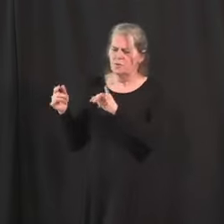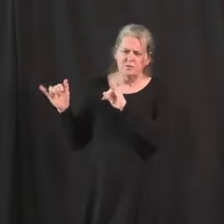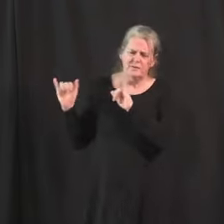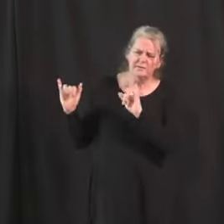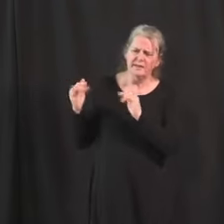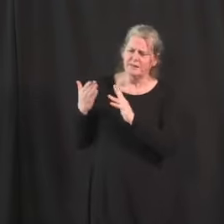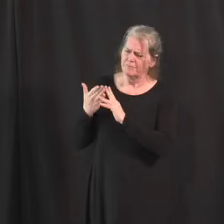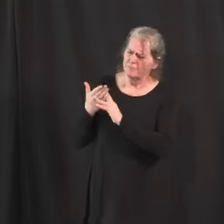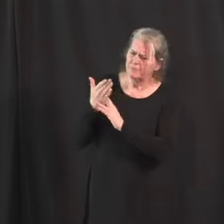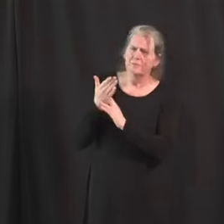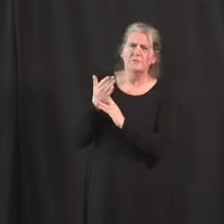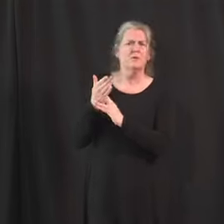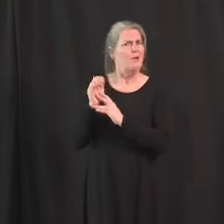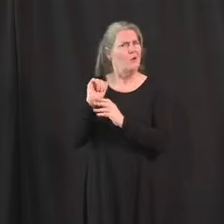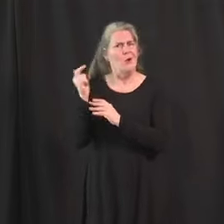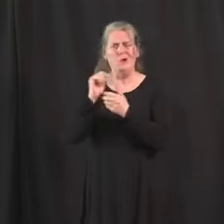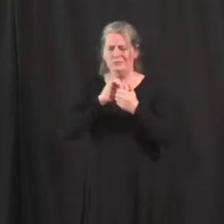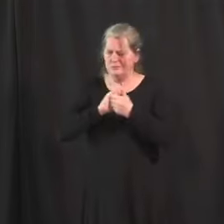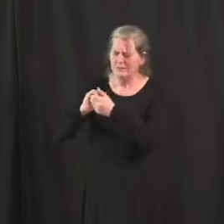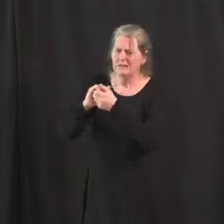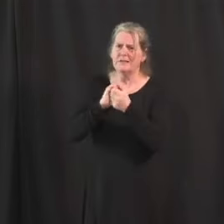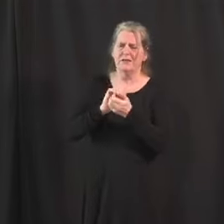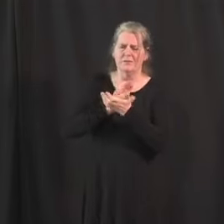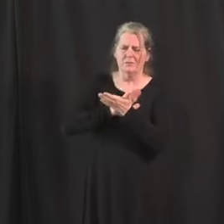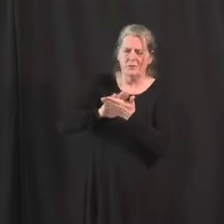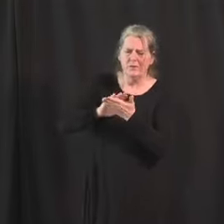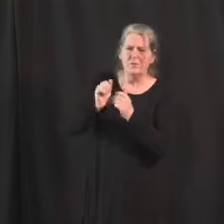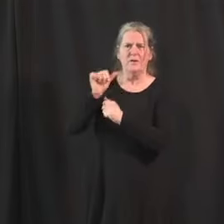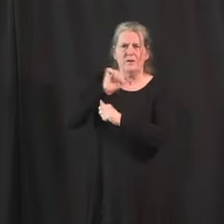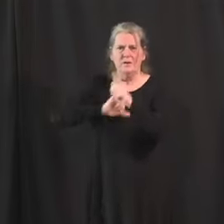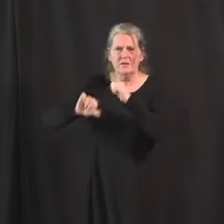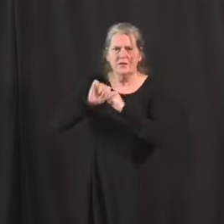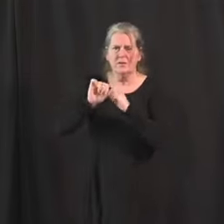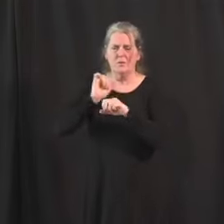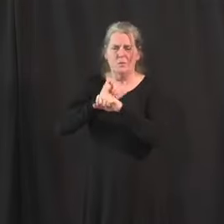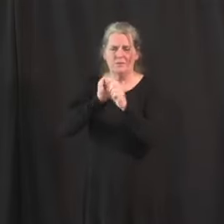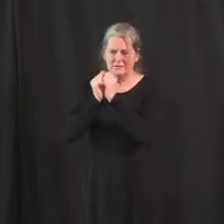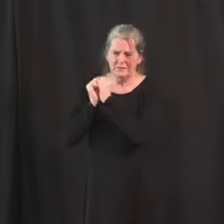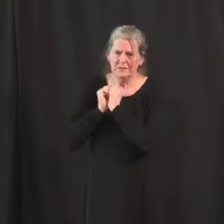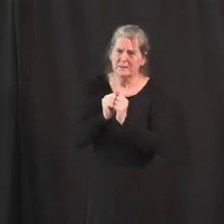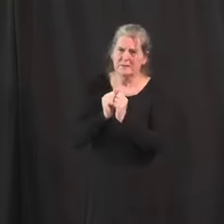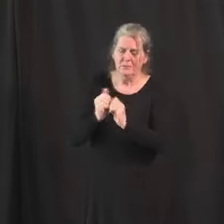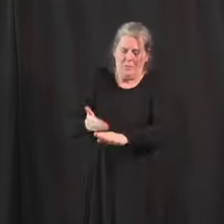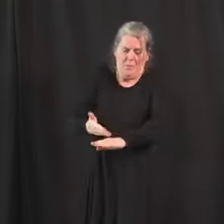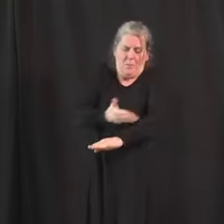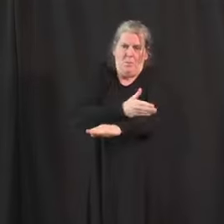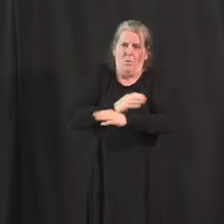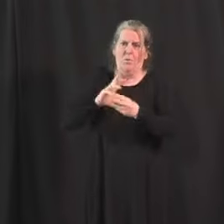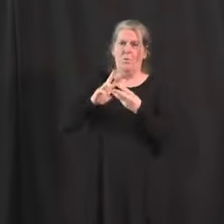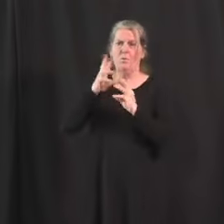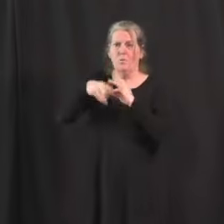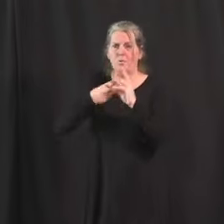VIGILANT AGAINST COVID INVASION AND SPREAD KINDNESS TO CREATE A NEWER BETTER WORLD ON THE OTHER SIDE OF THE CURVE.